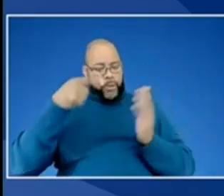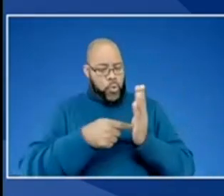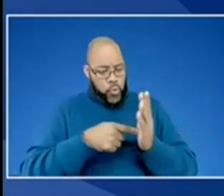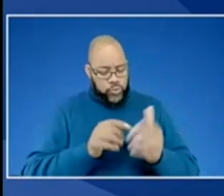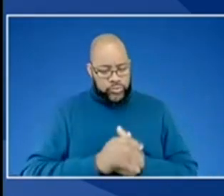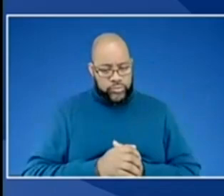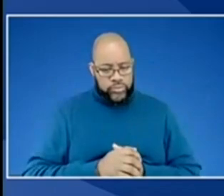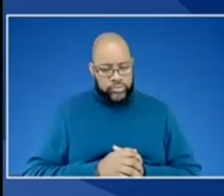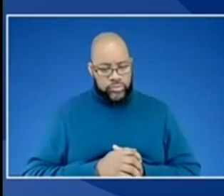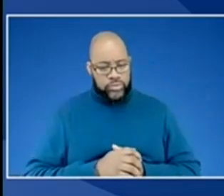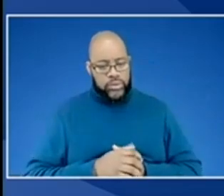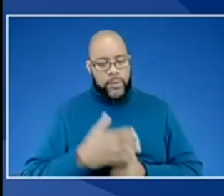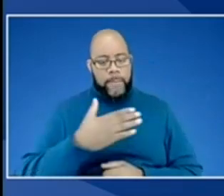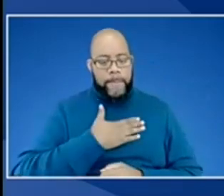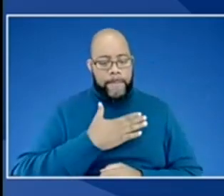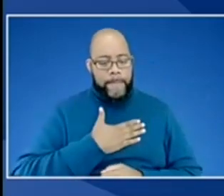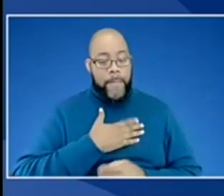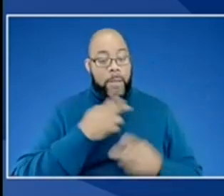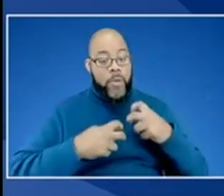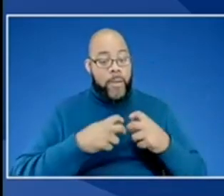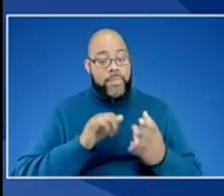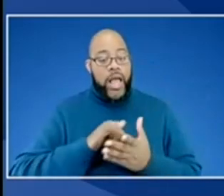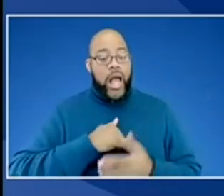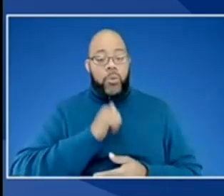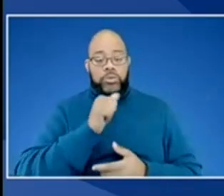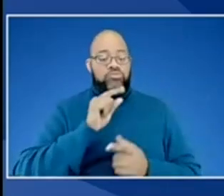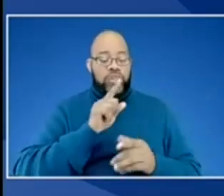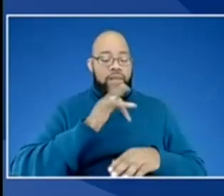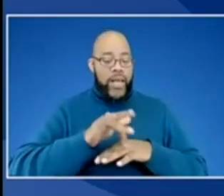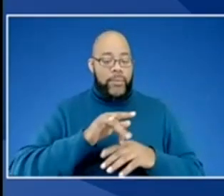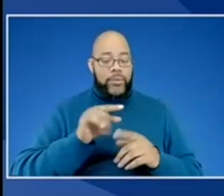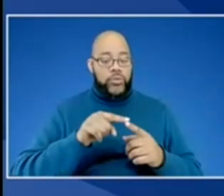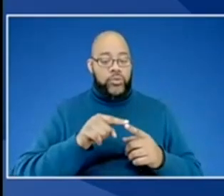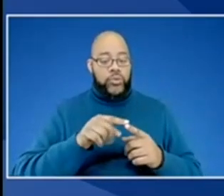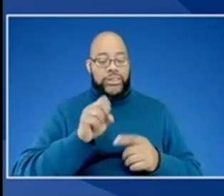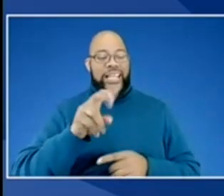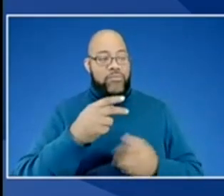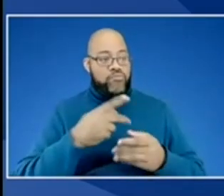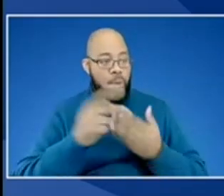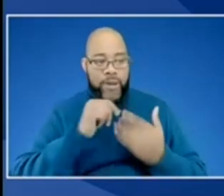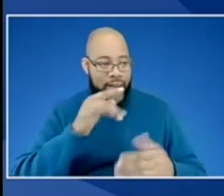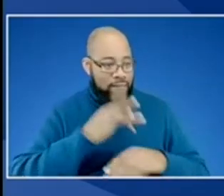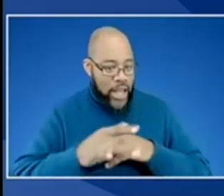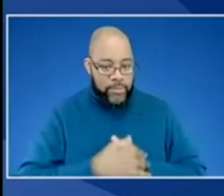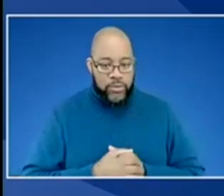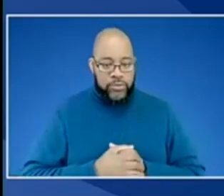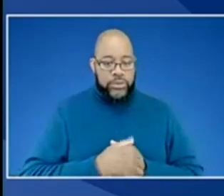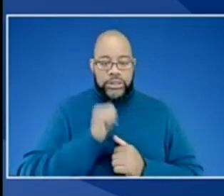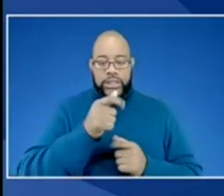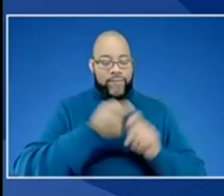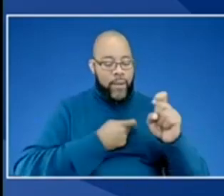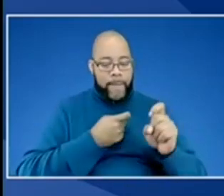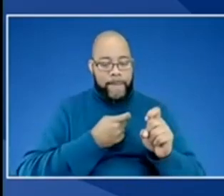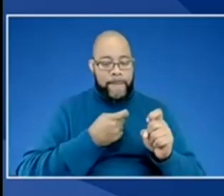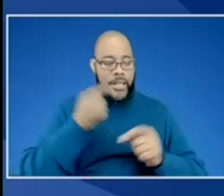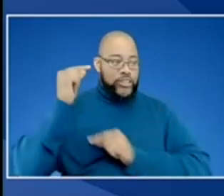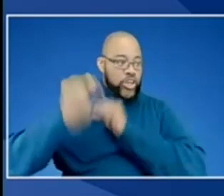My issue is I wasn't really available. The SAVE programs weren't available. I didn't come from generational wealth, and